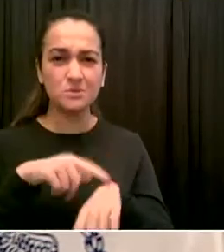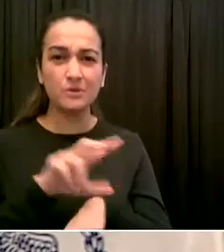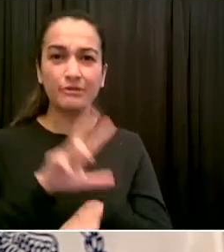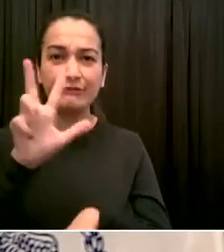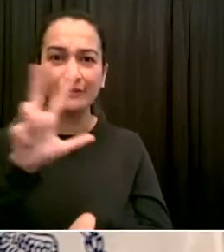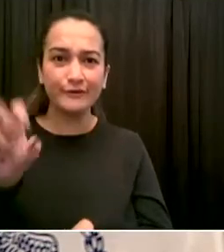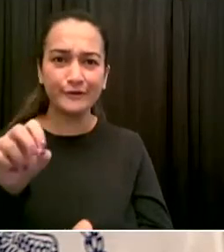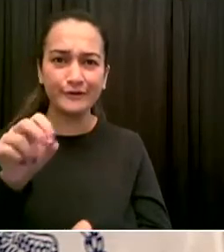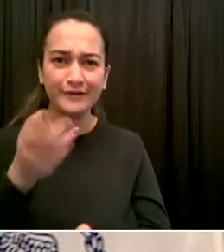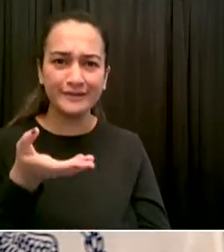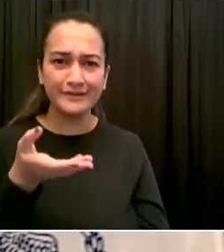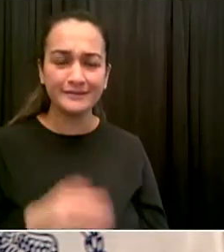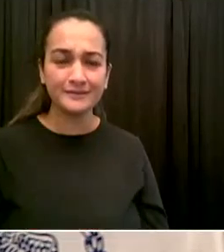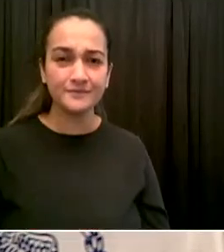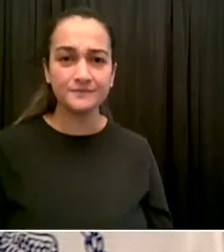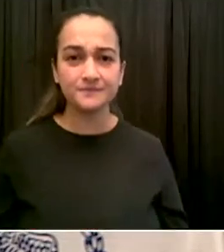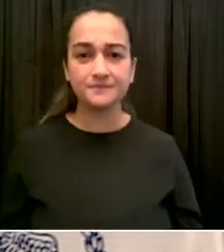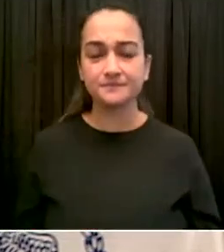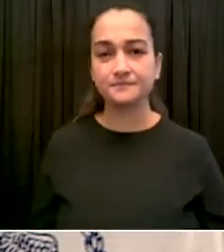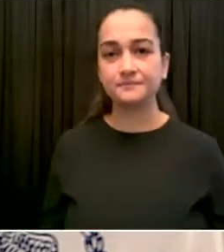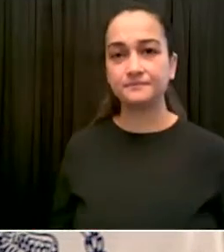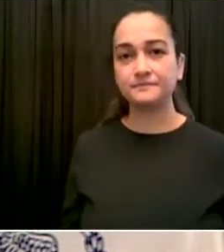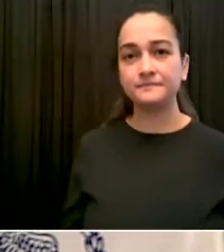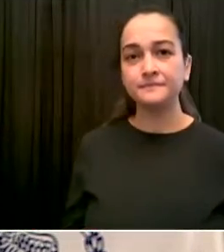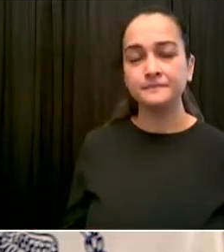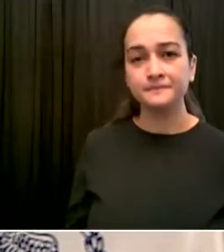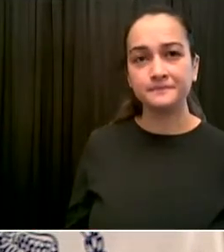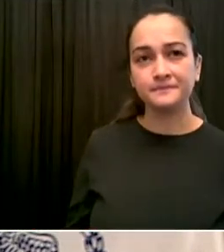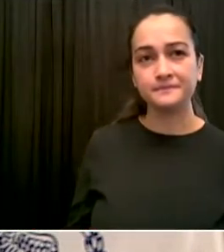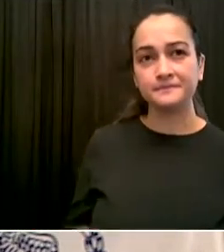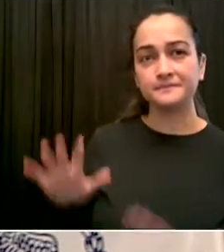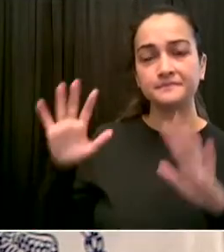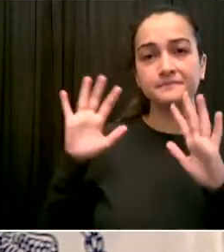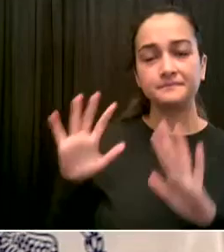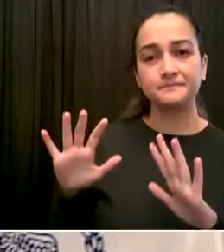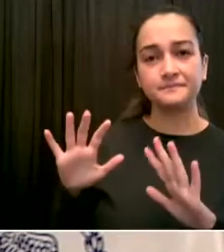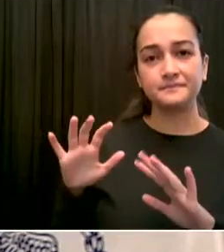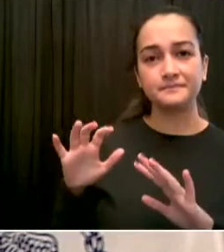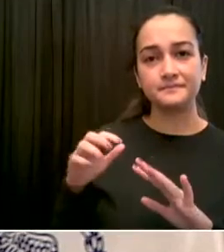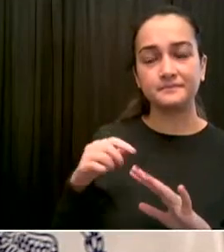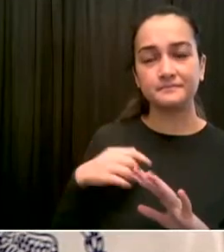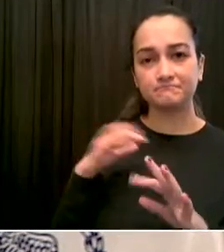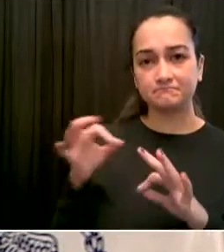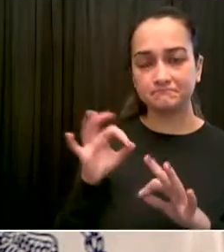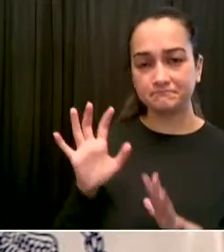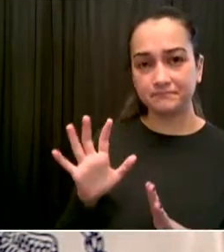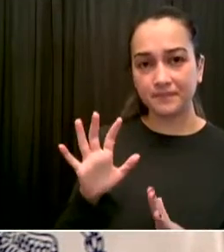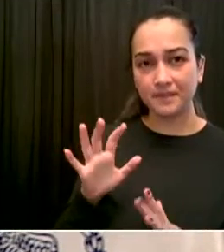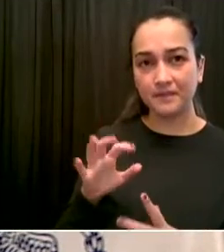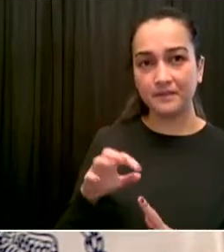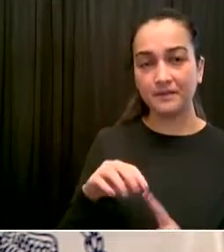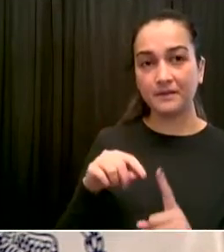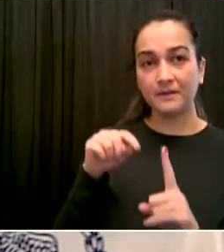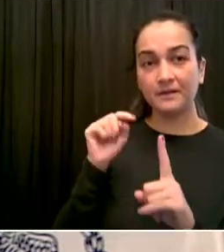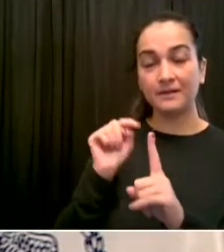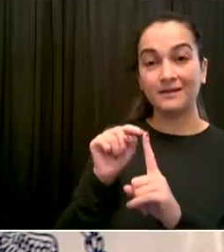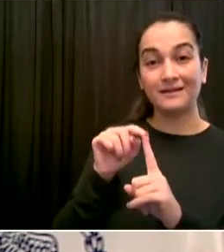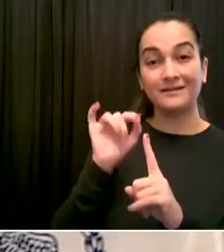I'LL START AND TURNED TO THE FIR STDEPUTY MAYOR. HWEAVE GOOD EXPERIENCE FROM THE SITUATION ROOM.